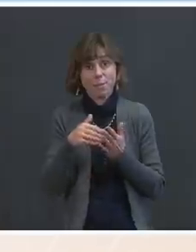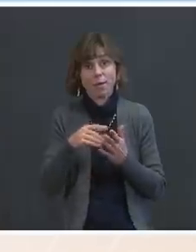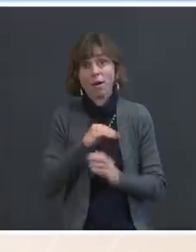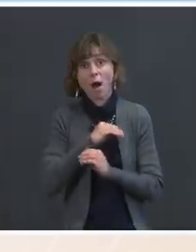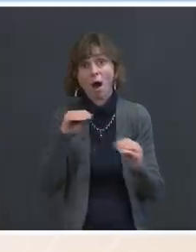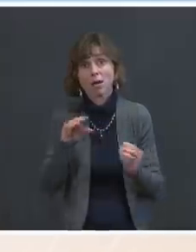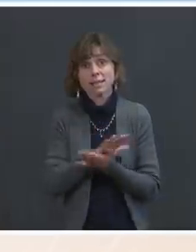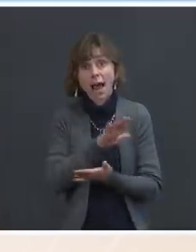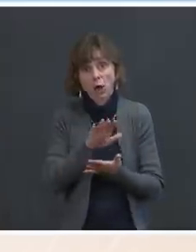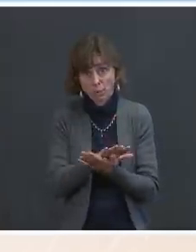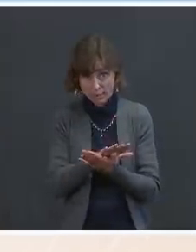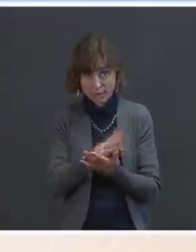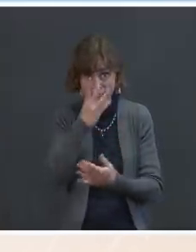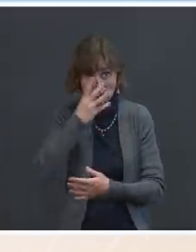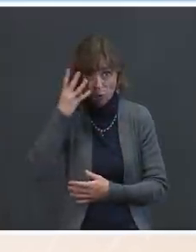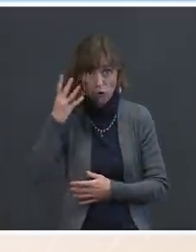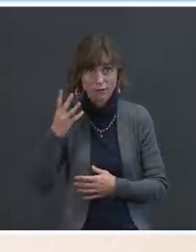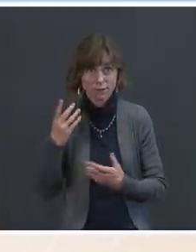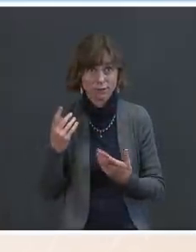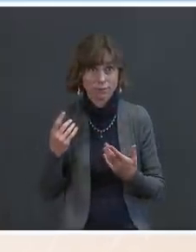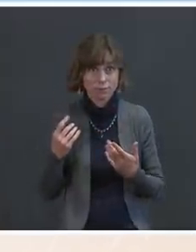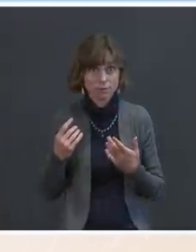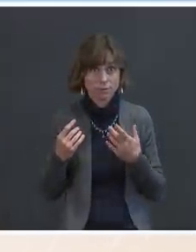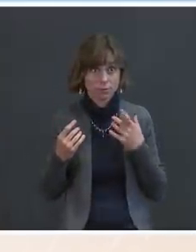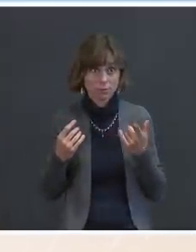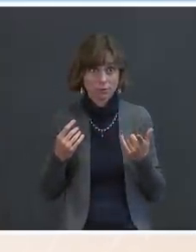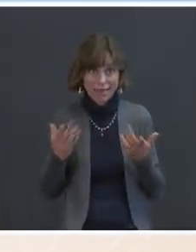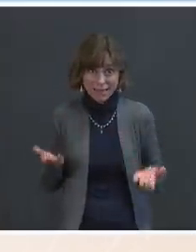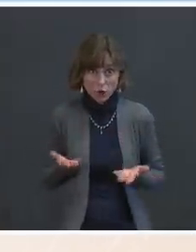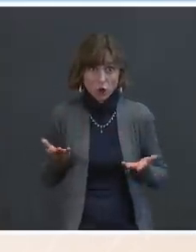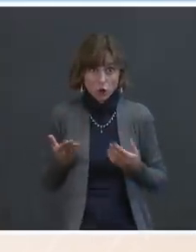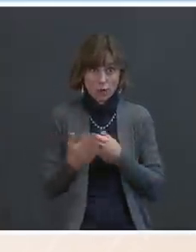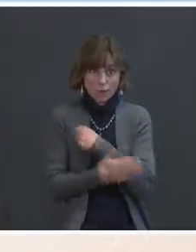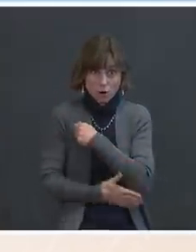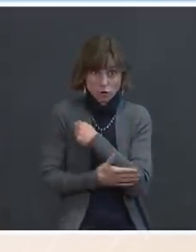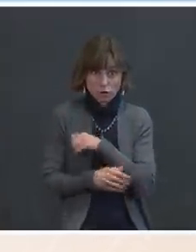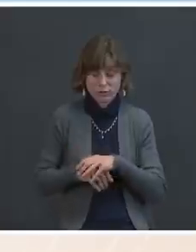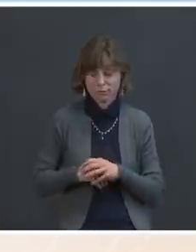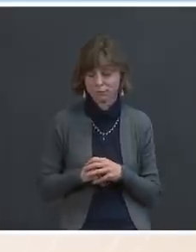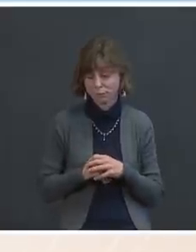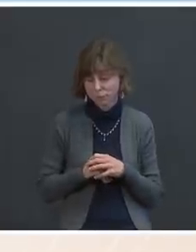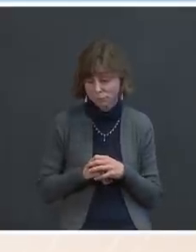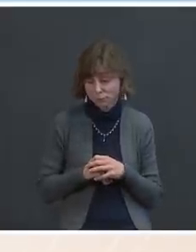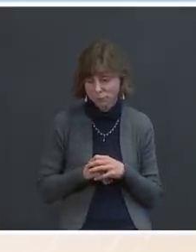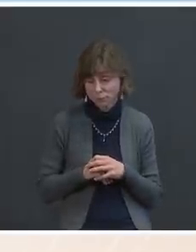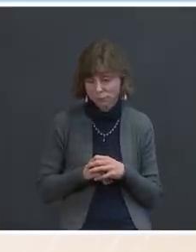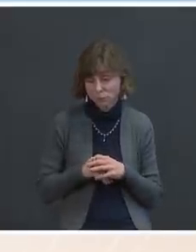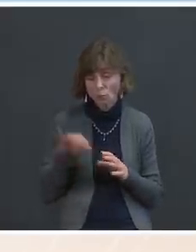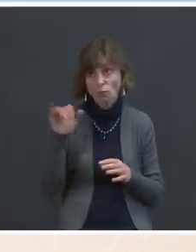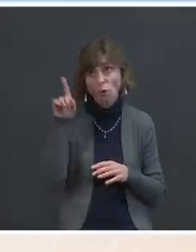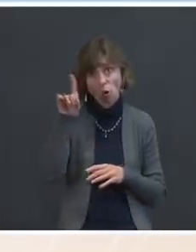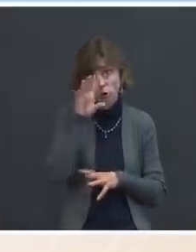of course, in this country. He's also been clear that ensuring that everybody in this country is vaccinated